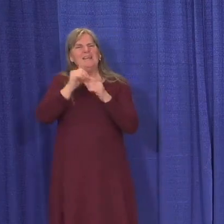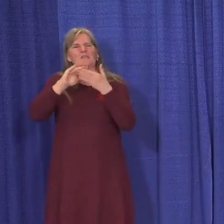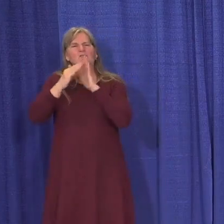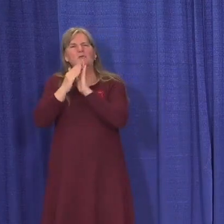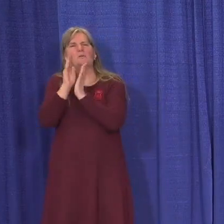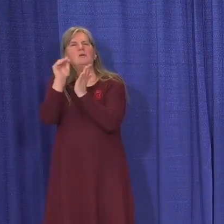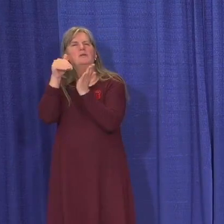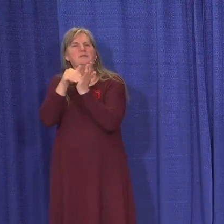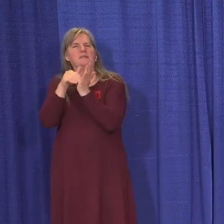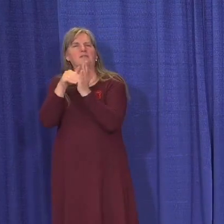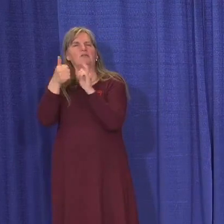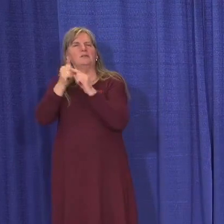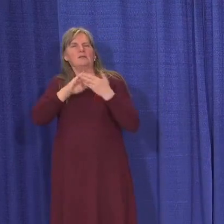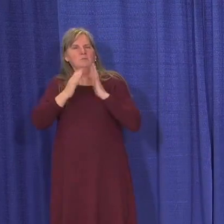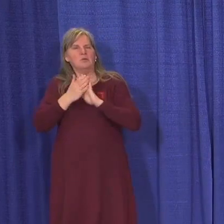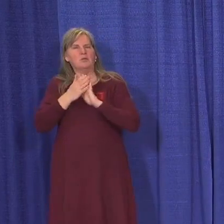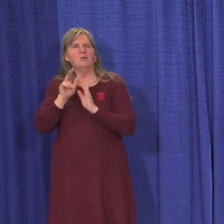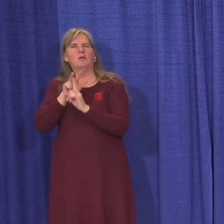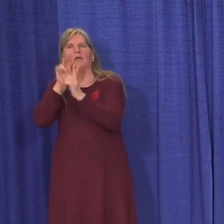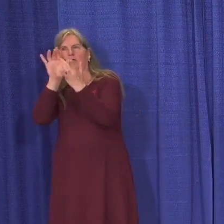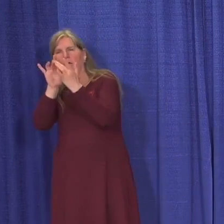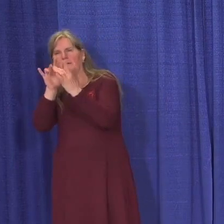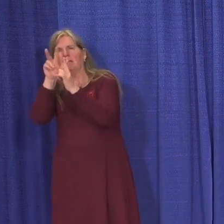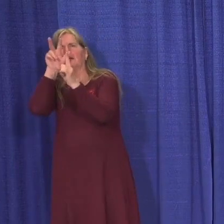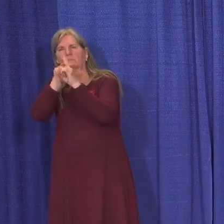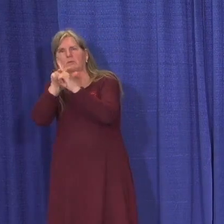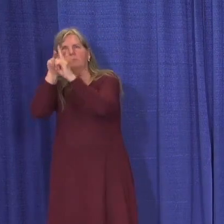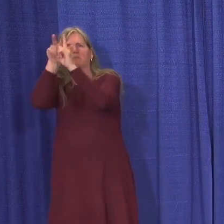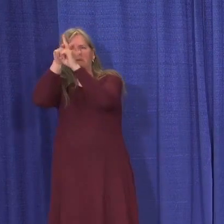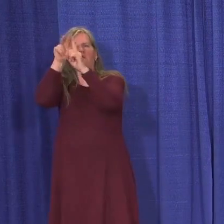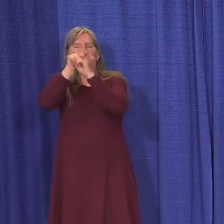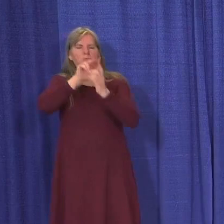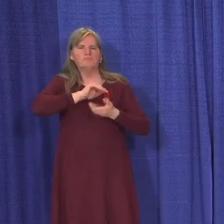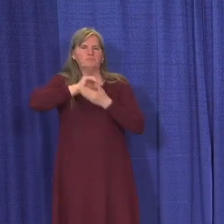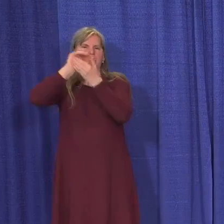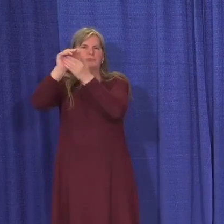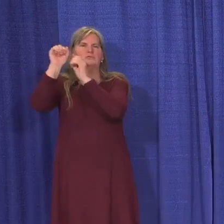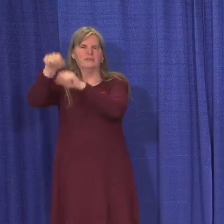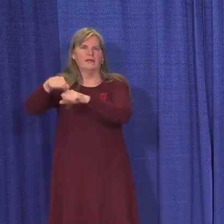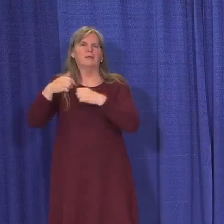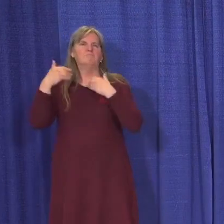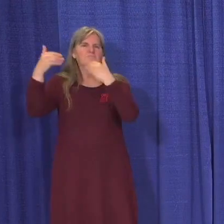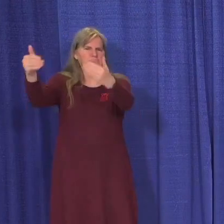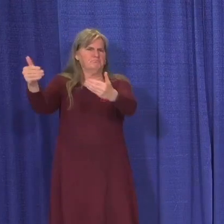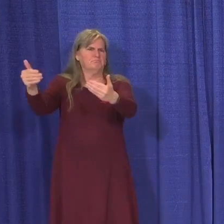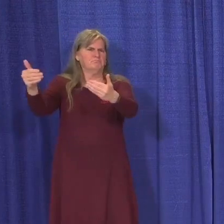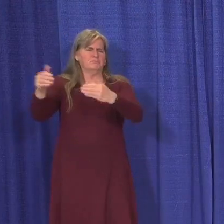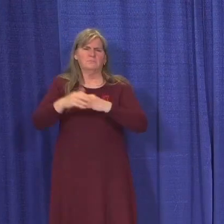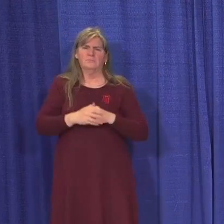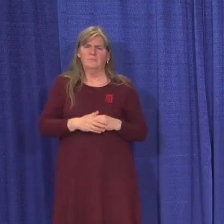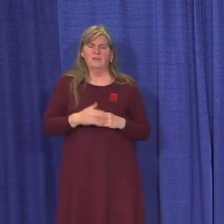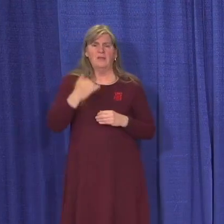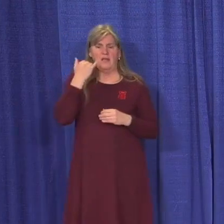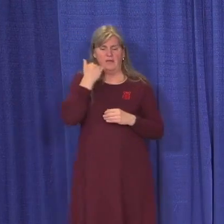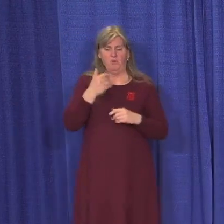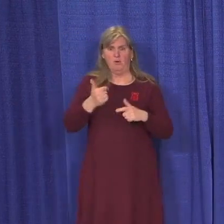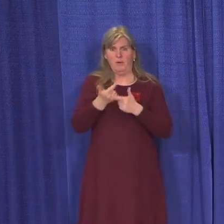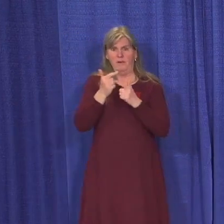we continue administering vaccines within communities through our rural health centres and we will no longer send out